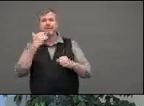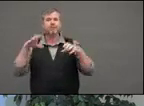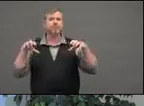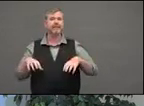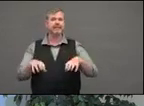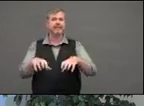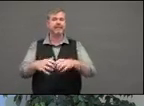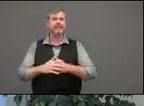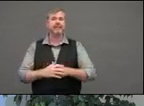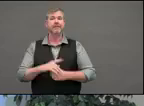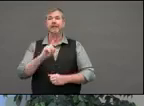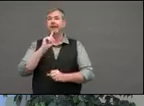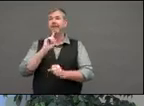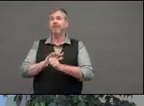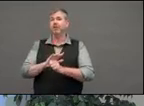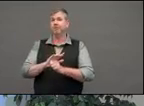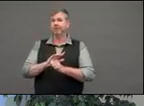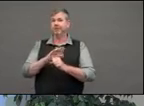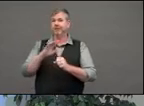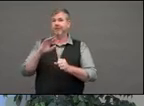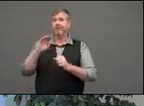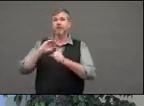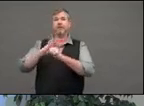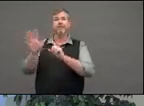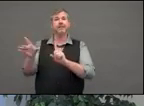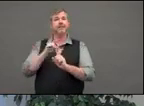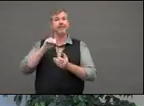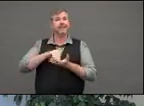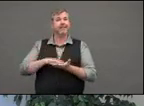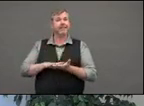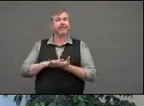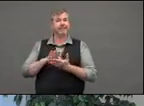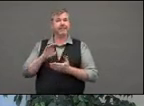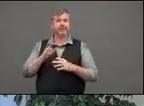are on the rise in santa clara county take a look at the update from our data